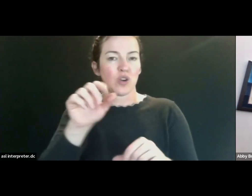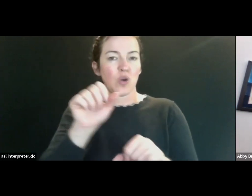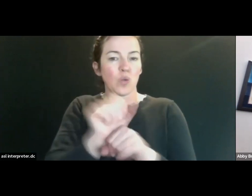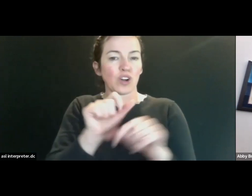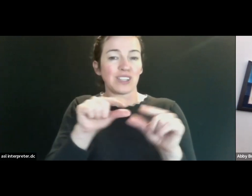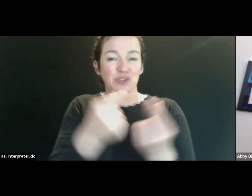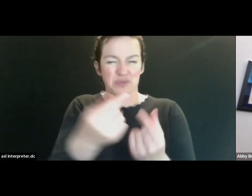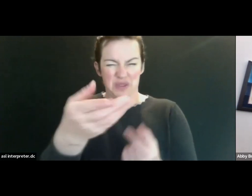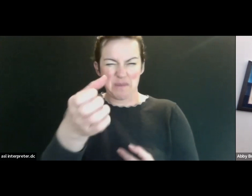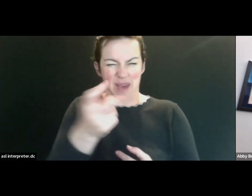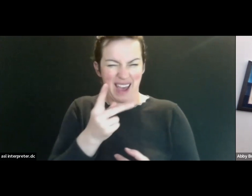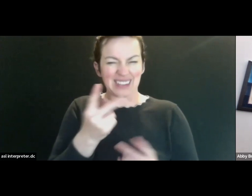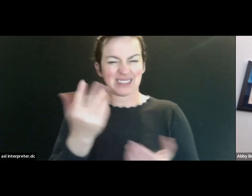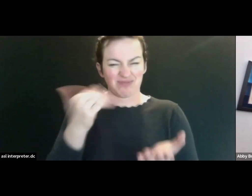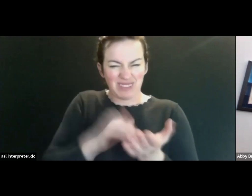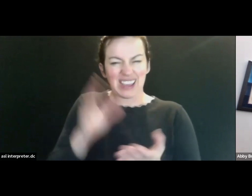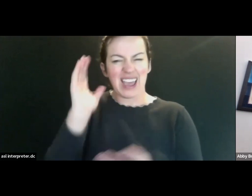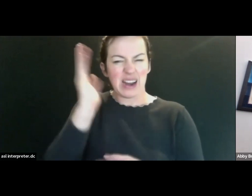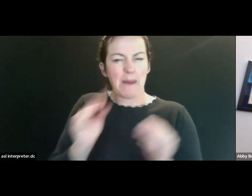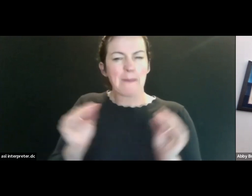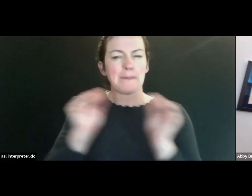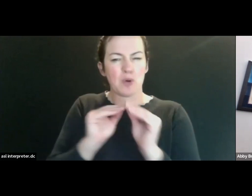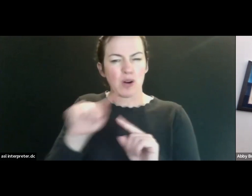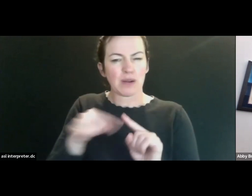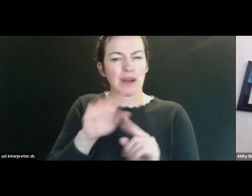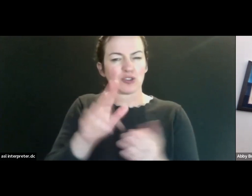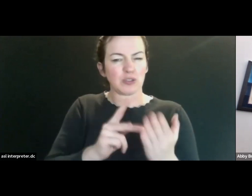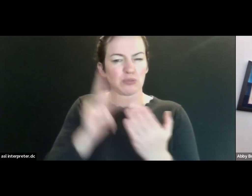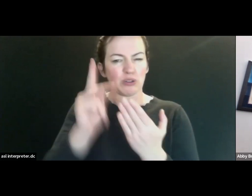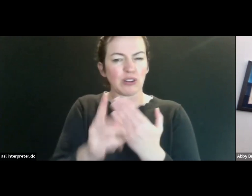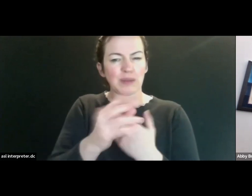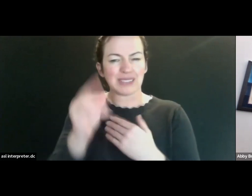to talk and a little bit more about those programs or those innovative ideas that counties